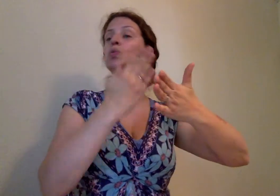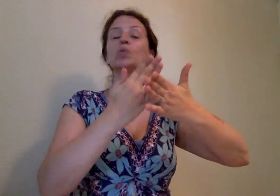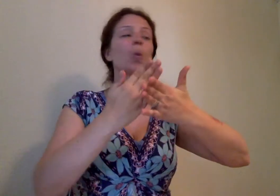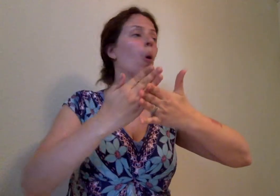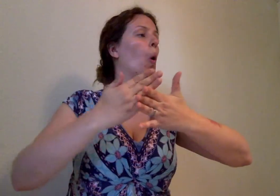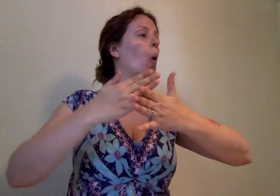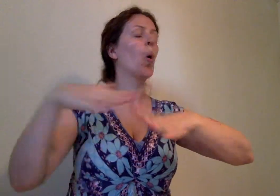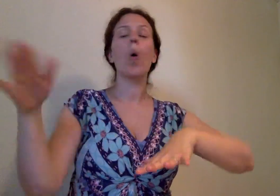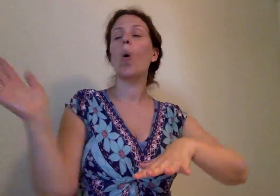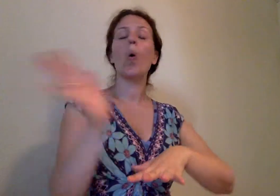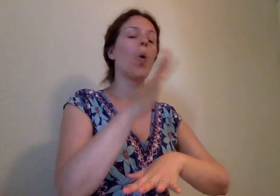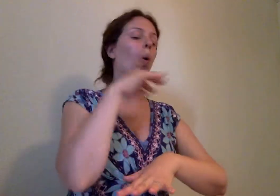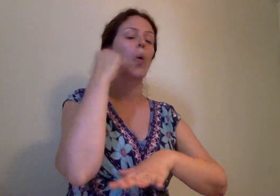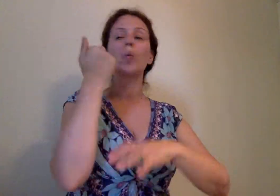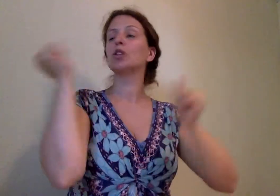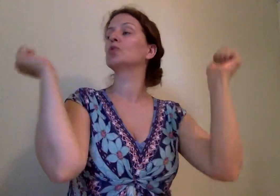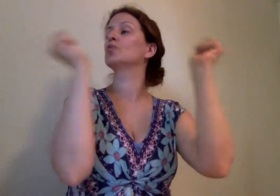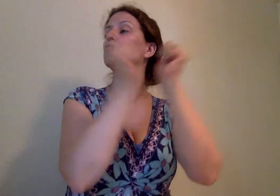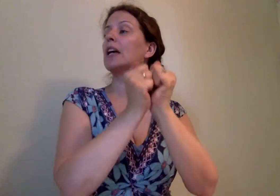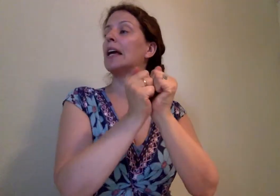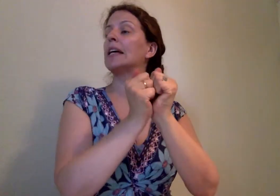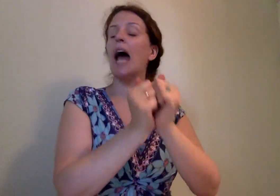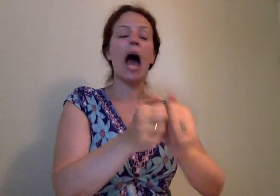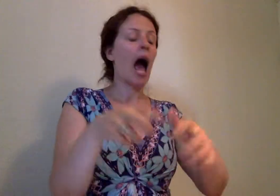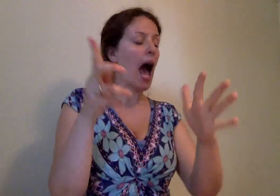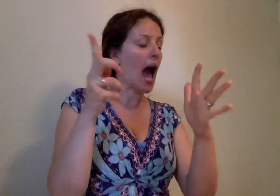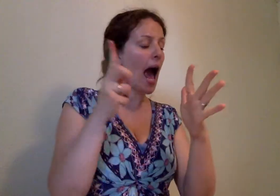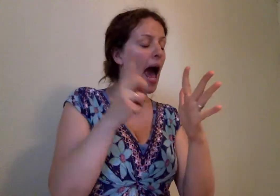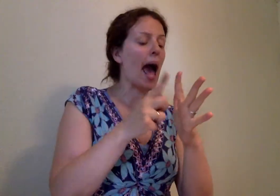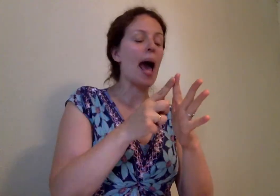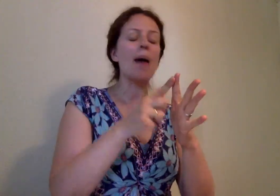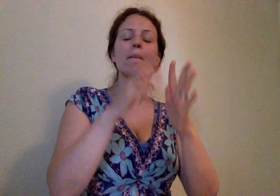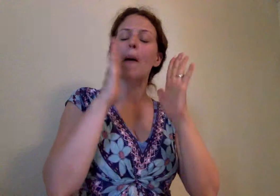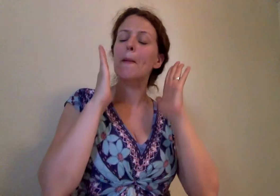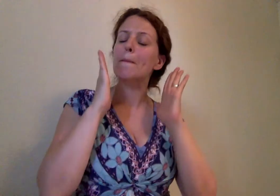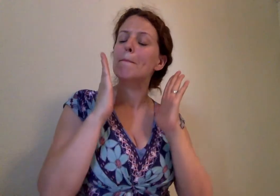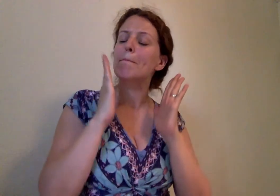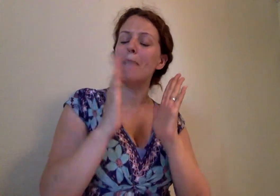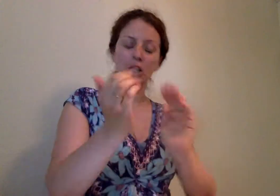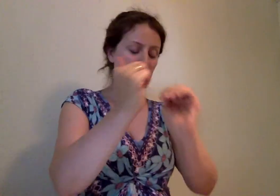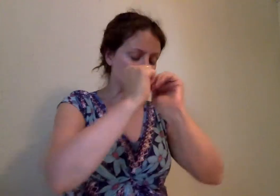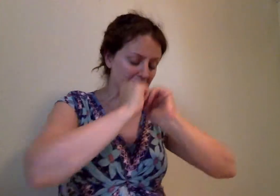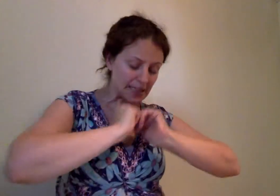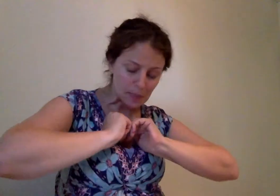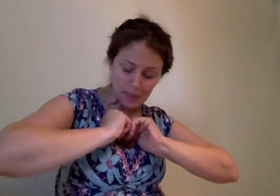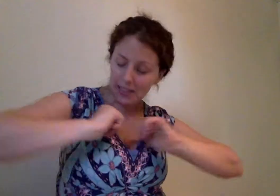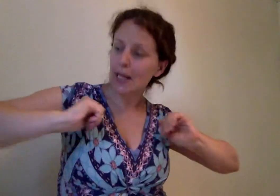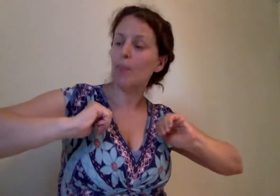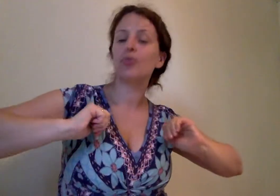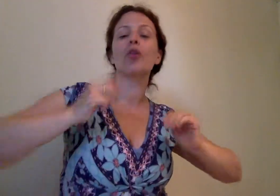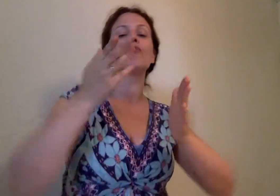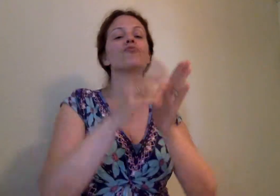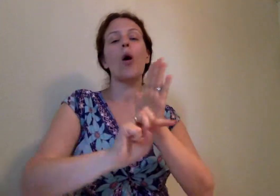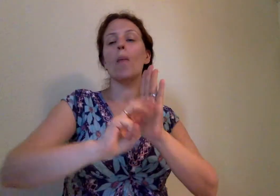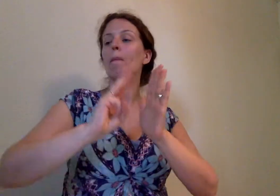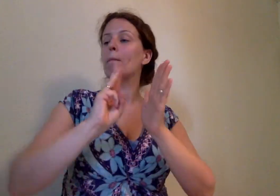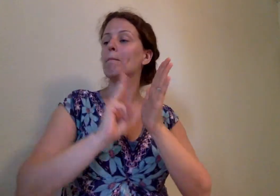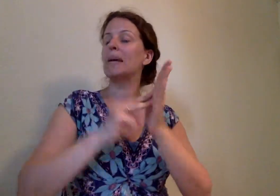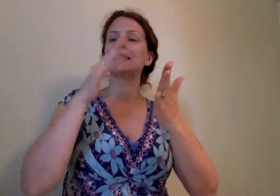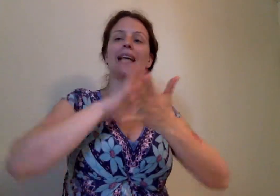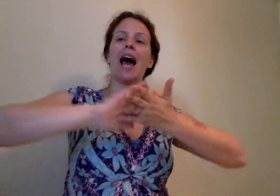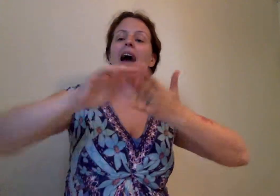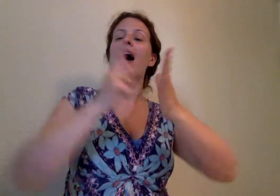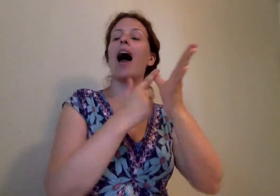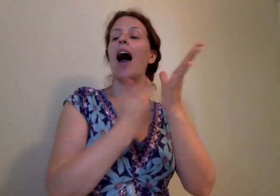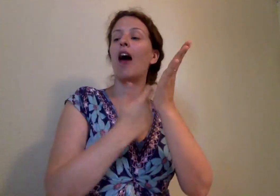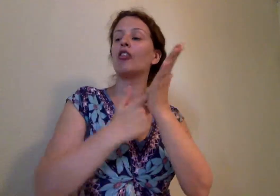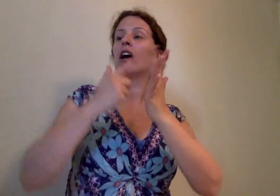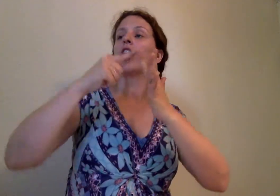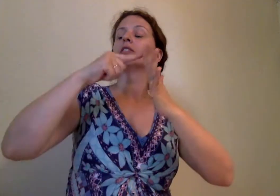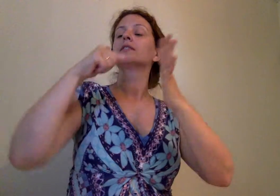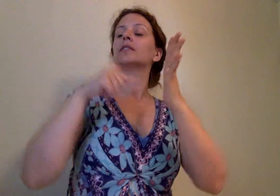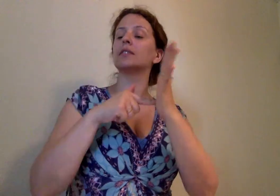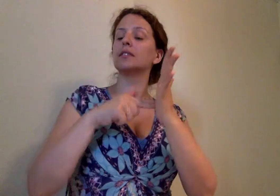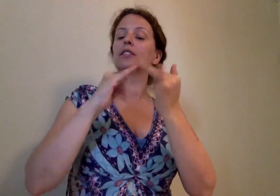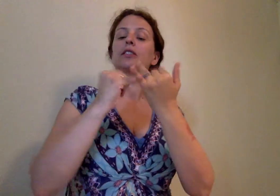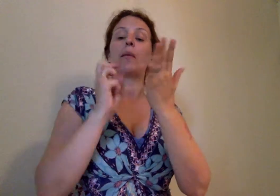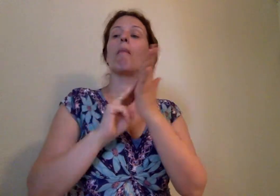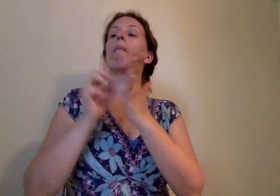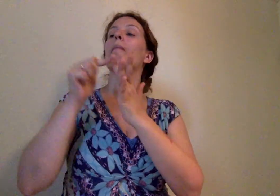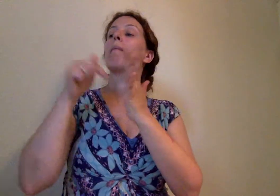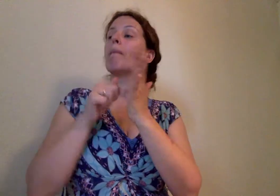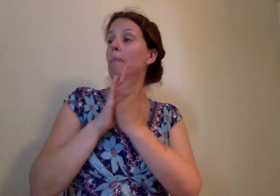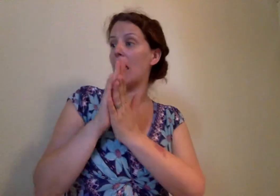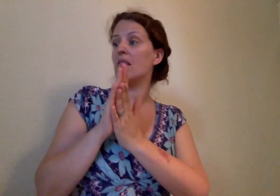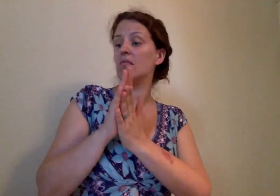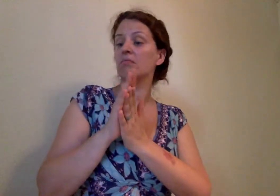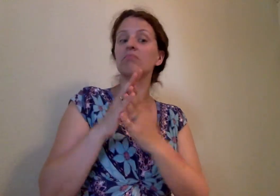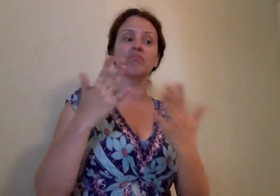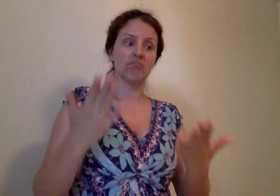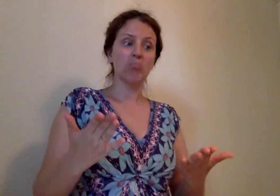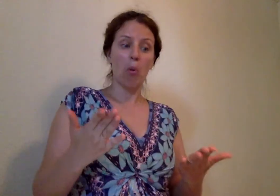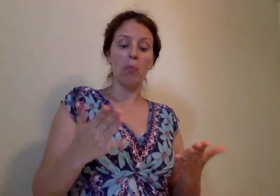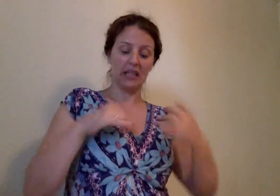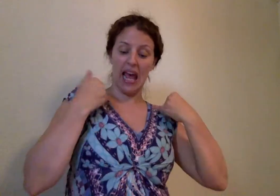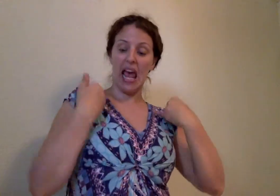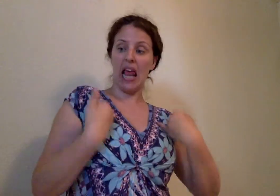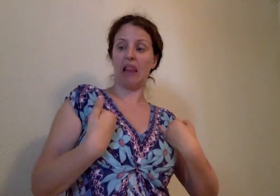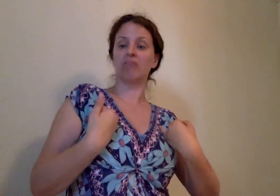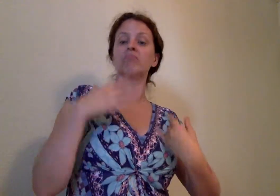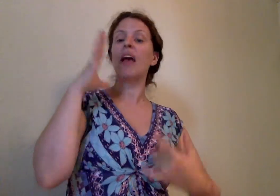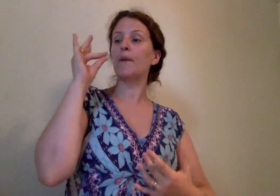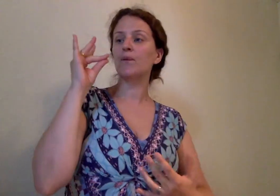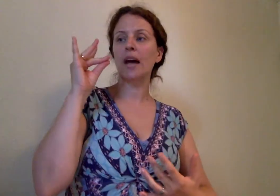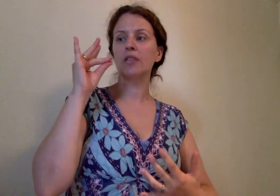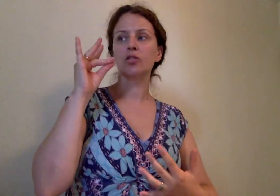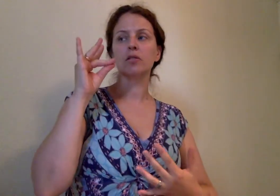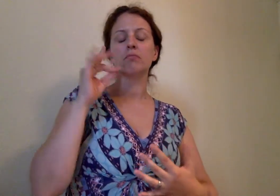"I'm sure you all would agree, Emma must be keep separate from Miss Harriet smith, she's ill with an infection.